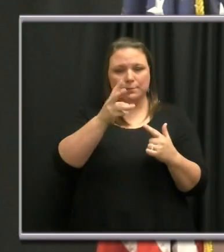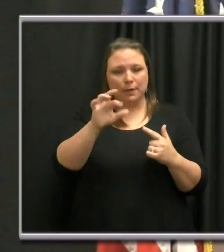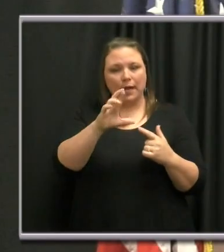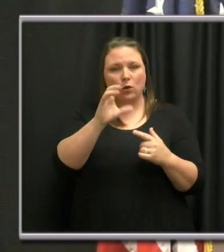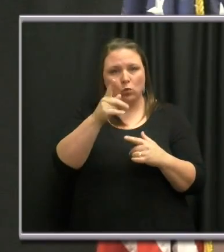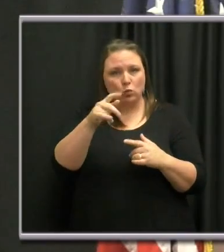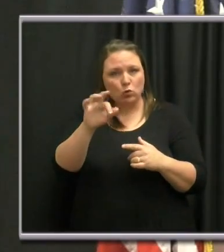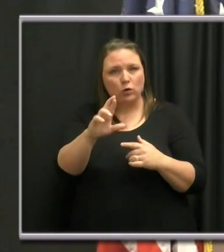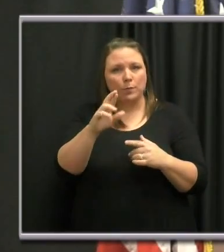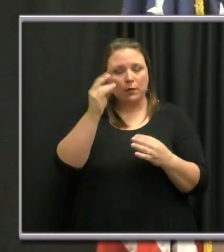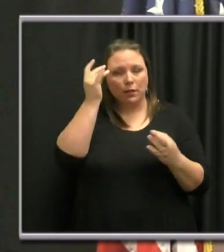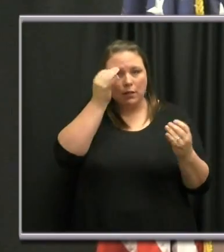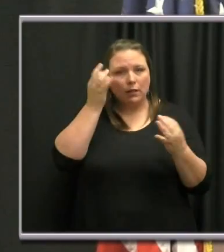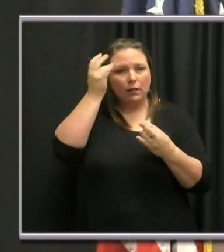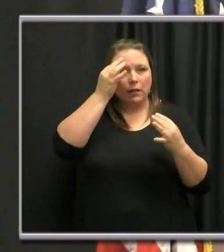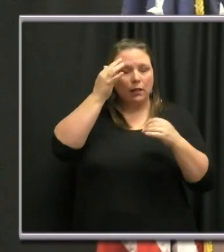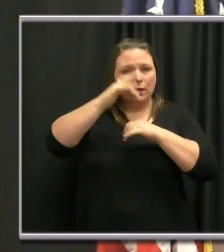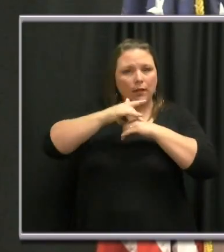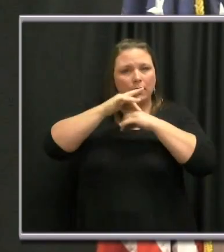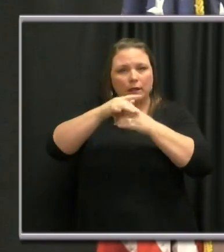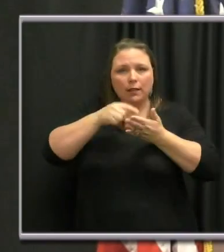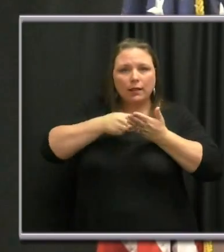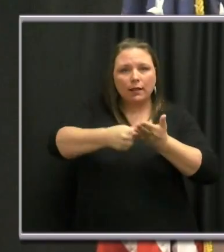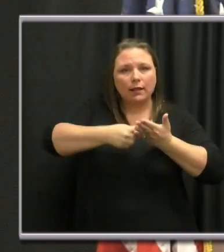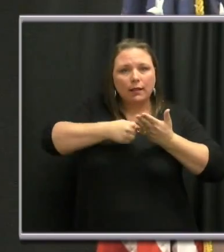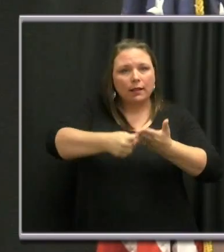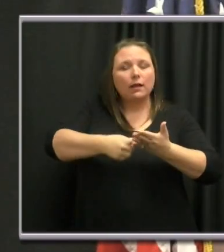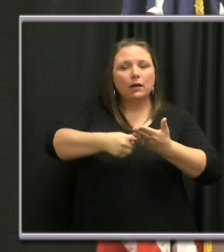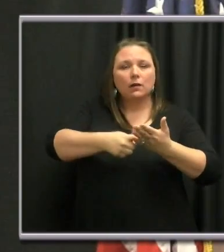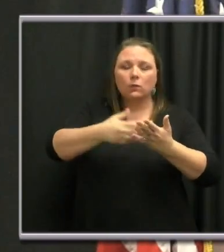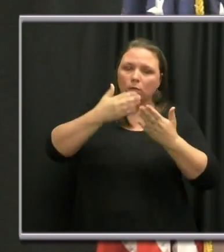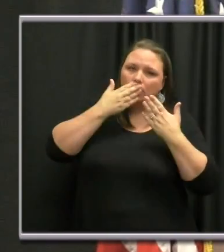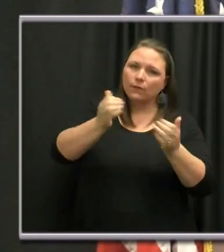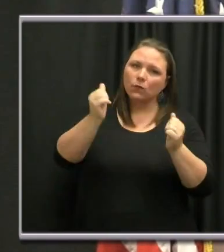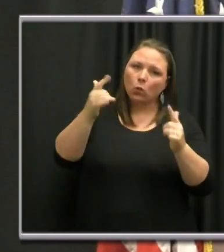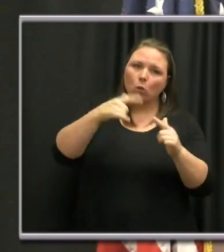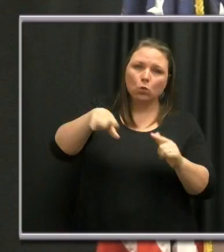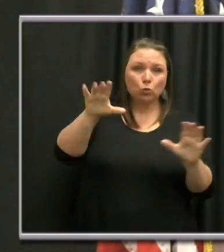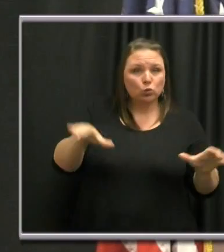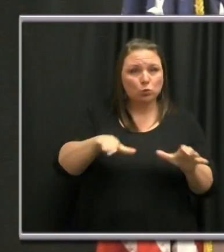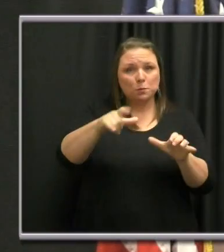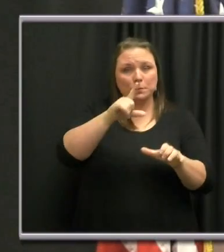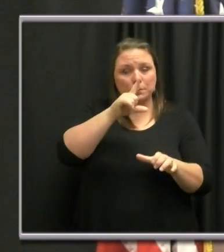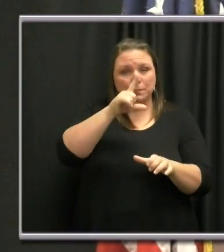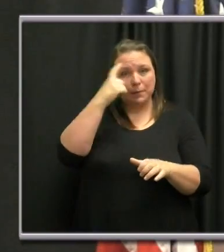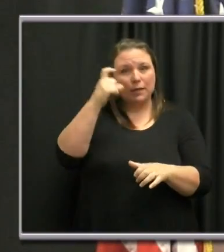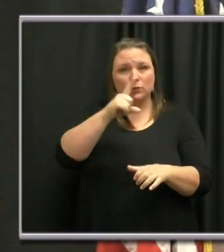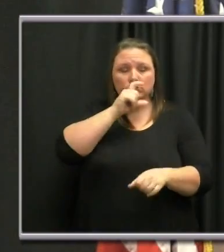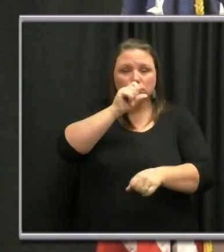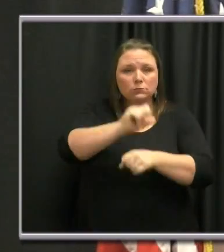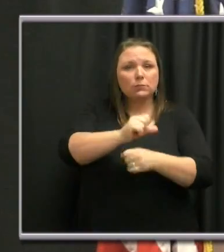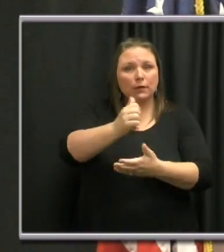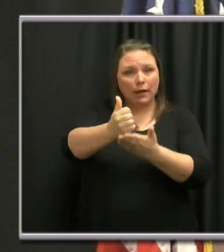I THINK WE AS AS I PERSONALLY IN A MERE COOPER WE CONSTANTLY THINK ABOUT THAT DISCUSS THAT IN AND WE'RE GRATEFUL FOR